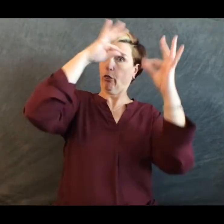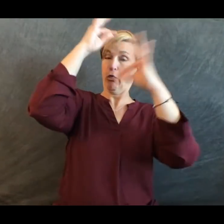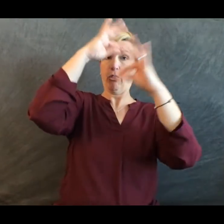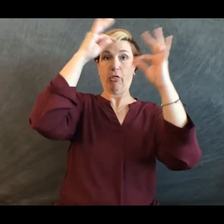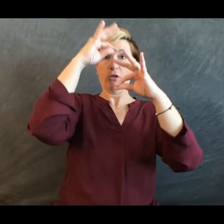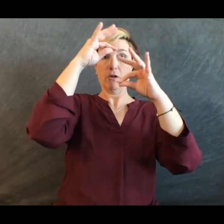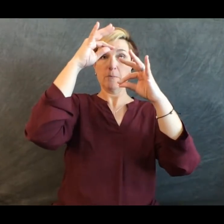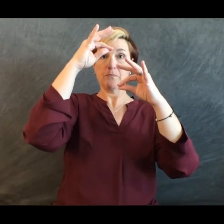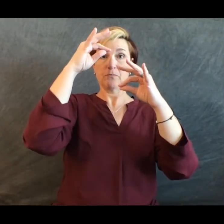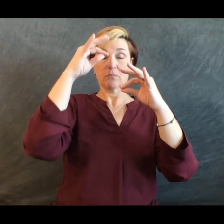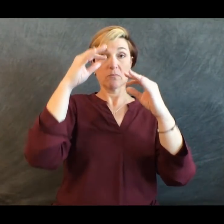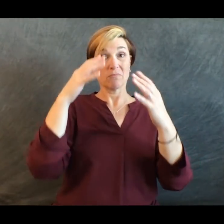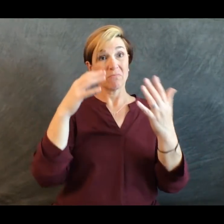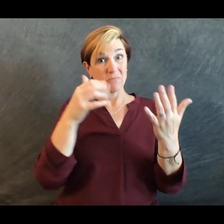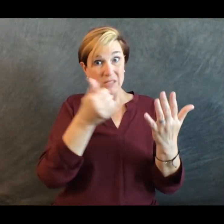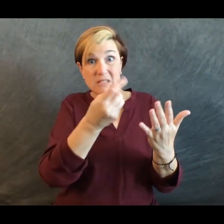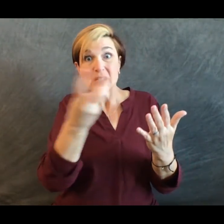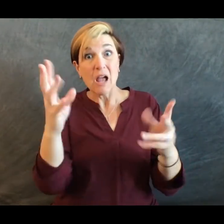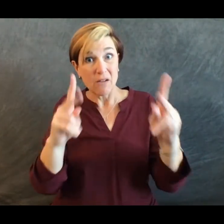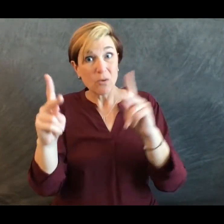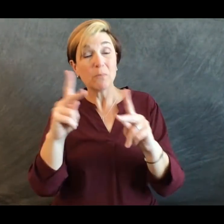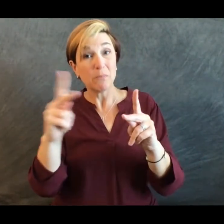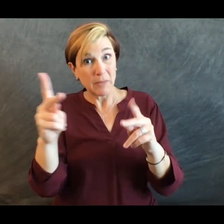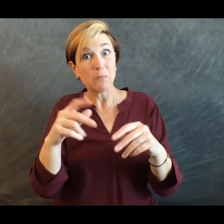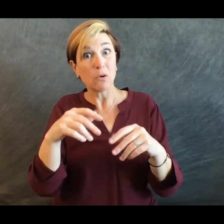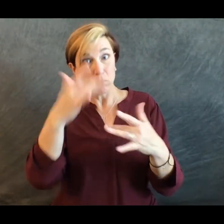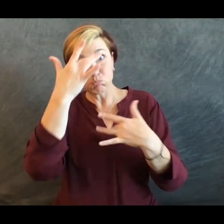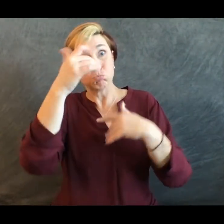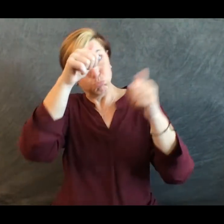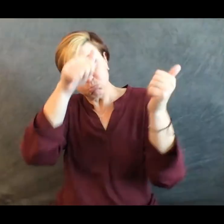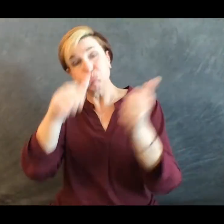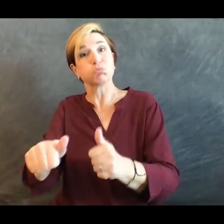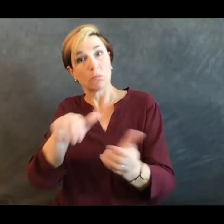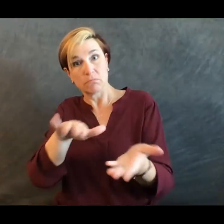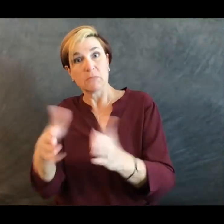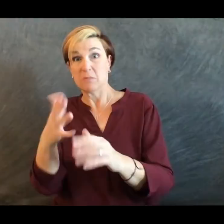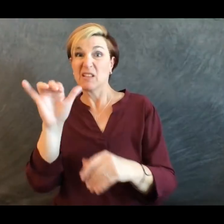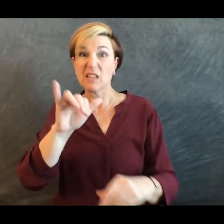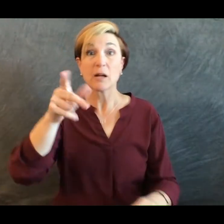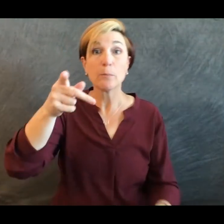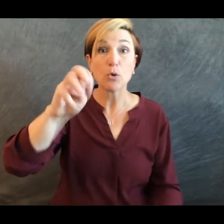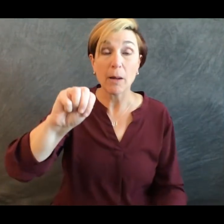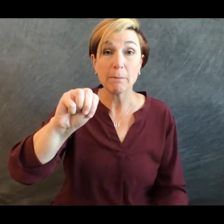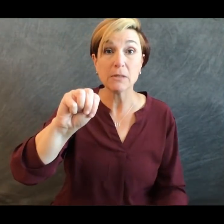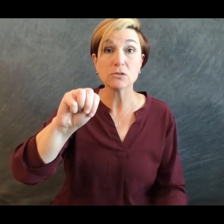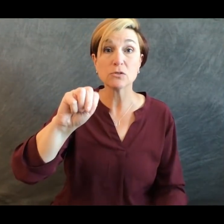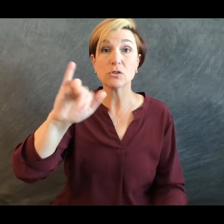used to be doing well now I hope he had a rough go of it and and still is but